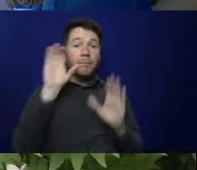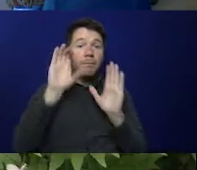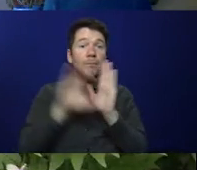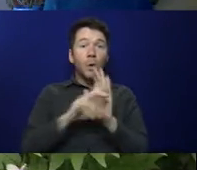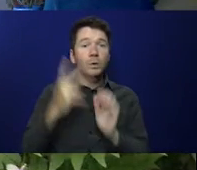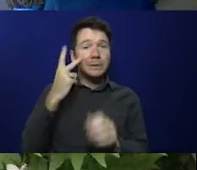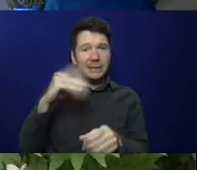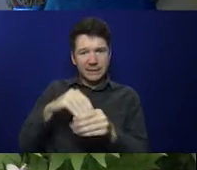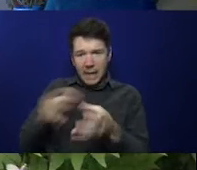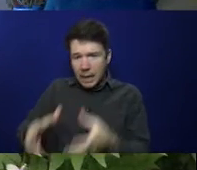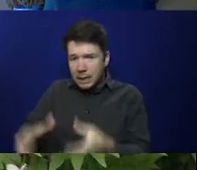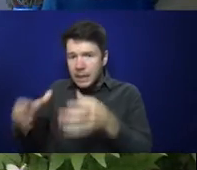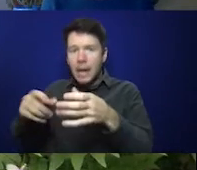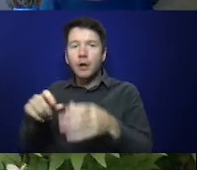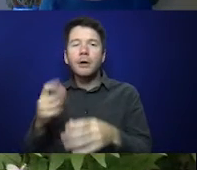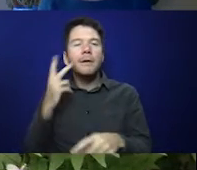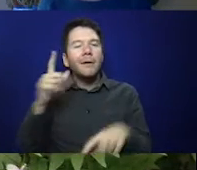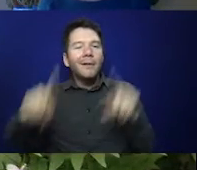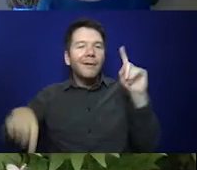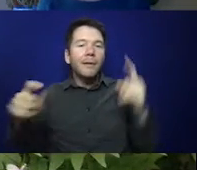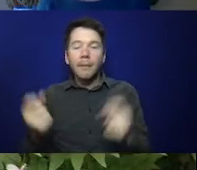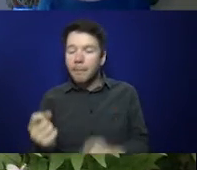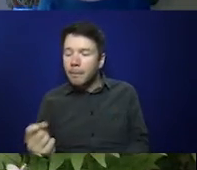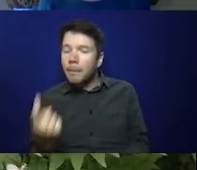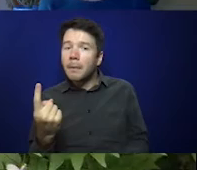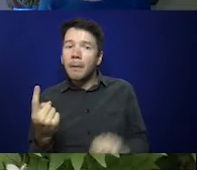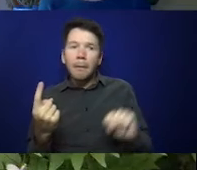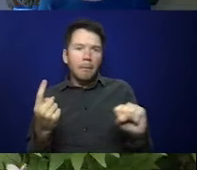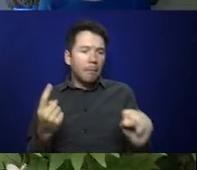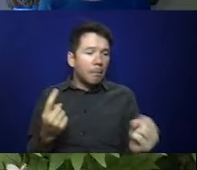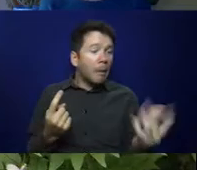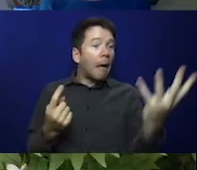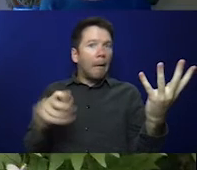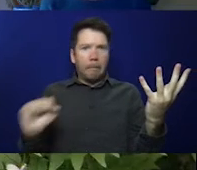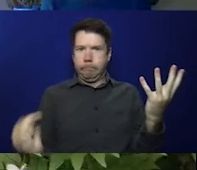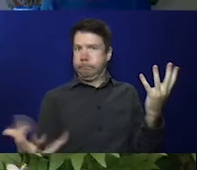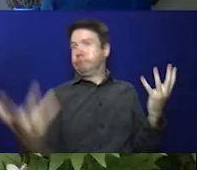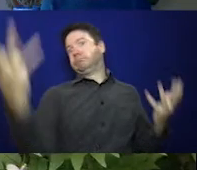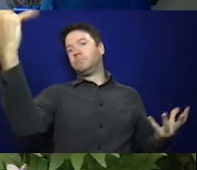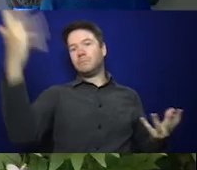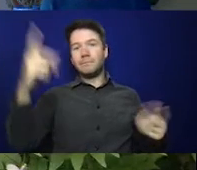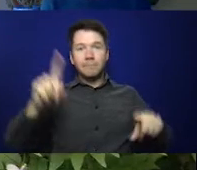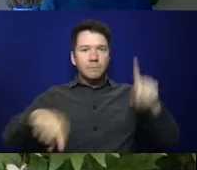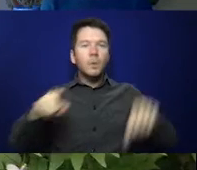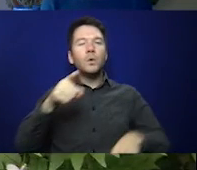This photo of container-grown flowering plants in various stages of growth represents my